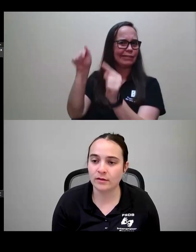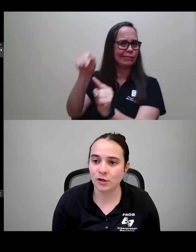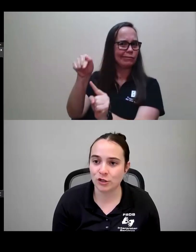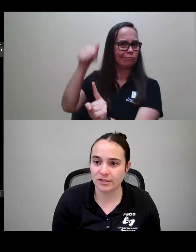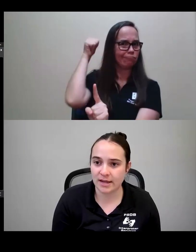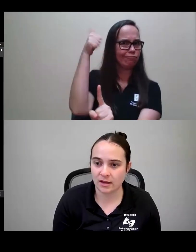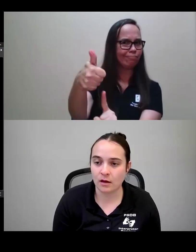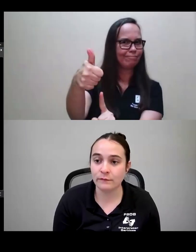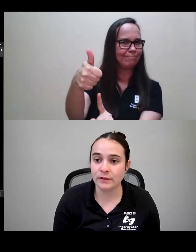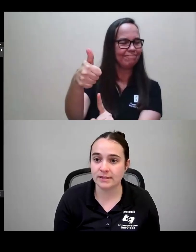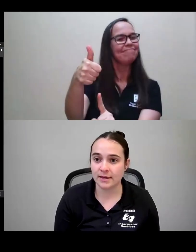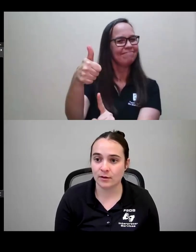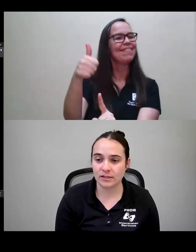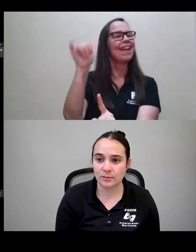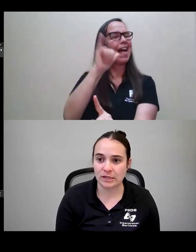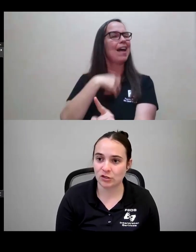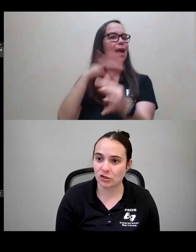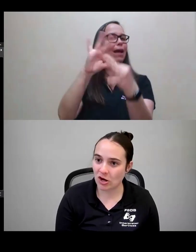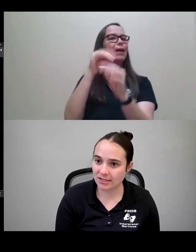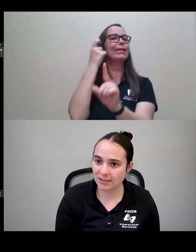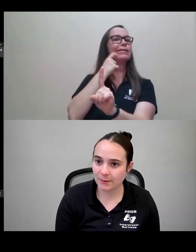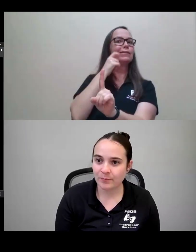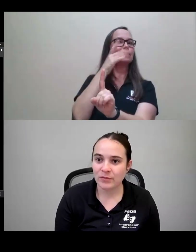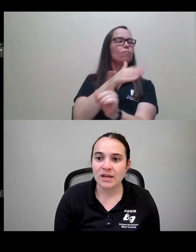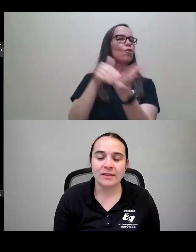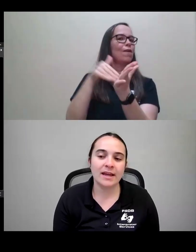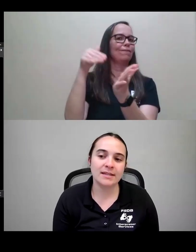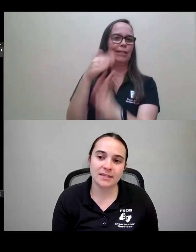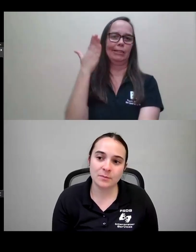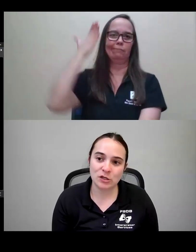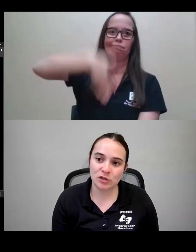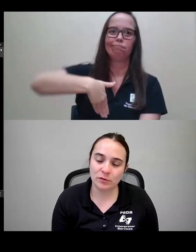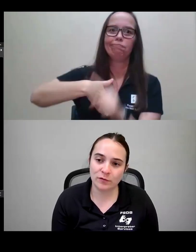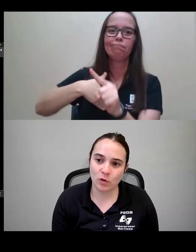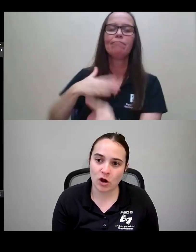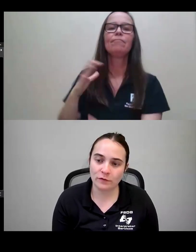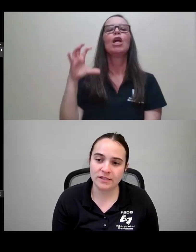with understanding of the skill that's being taught. Like I did mention before,